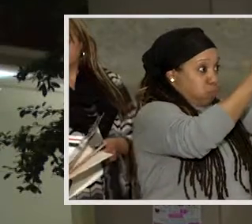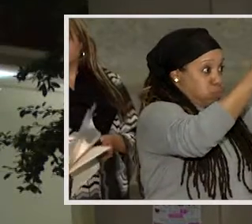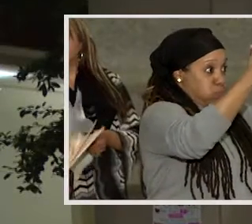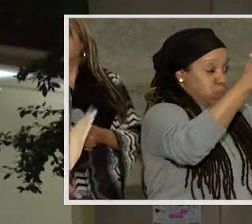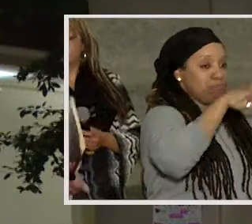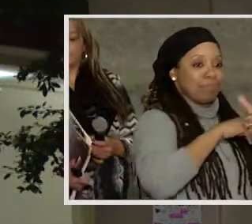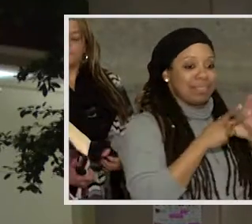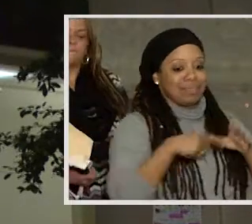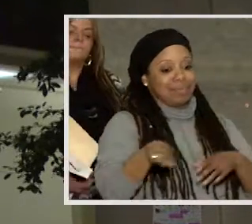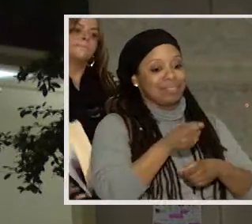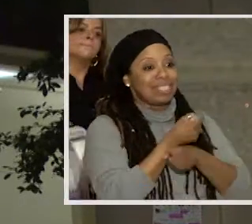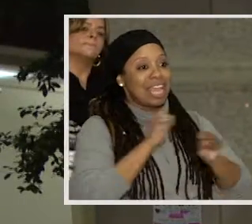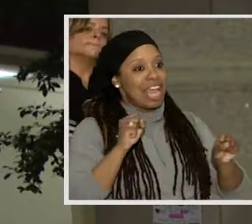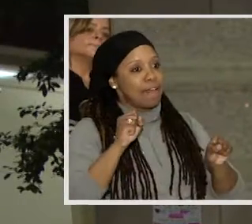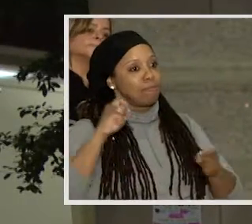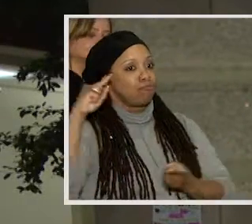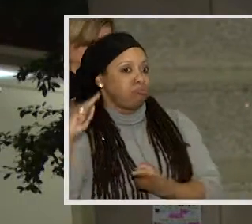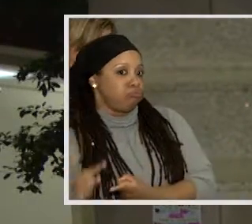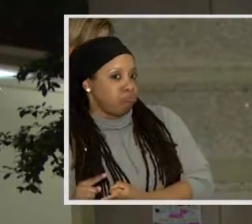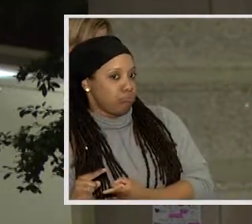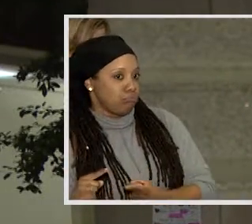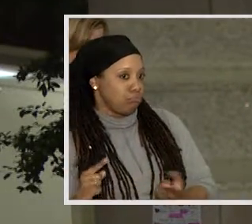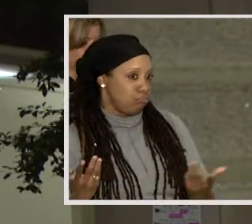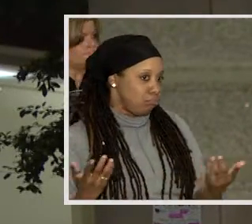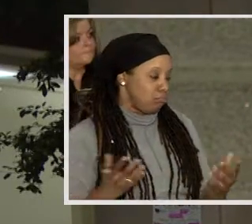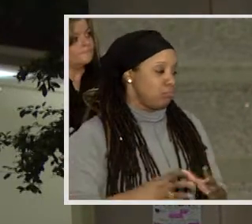THERE IS A STRONG VIEW THAT WE NEED TO TRAIN PEOPLE WHO ARE